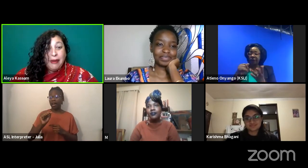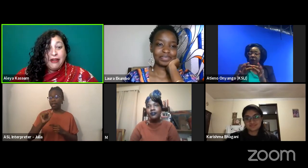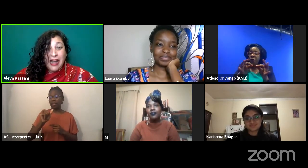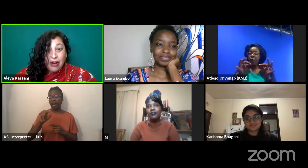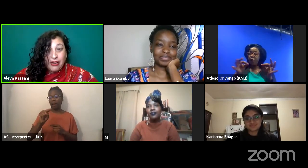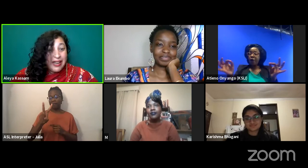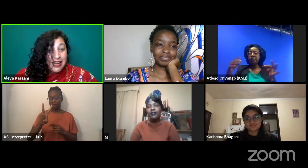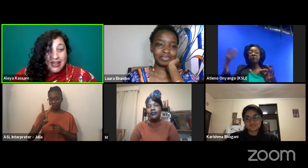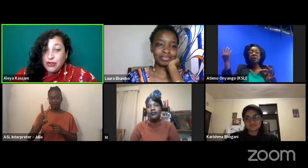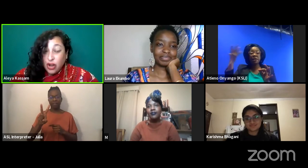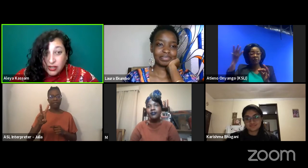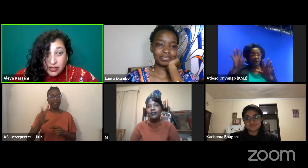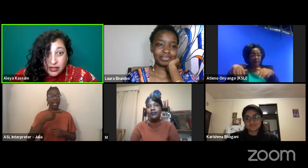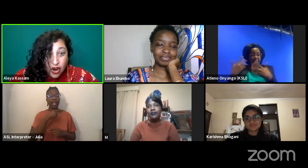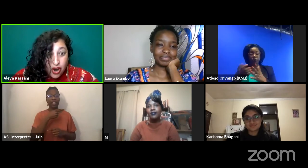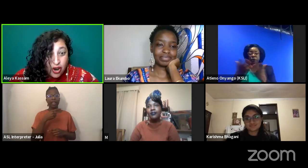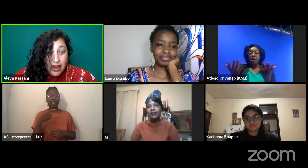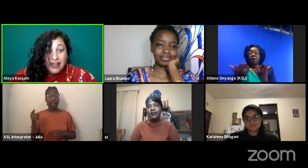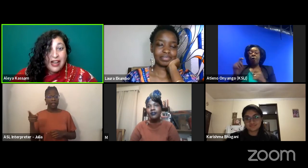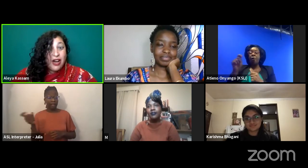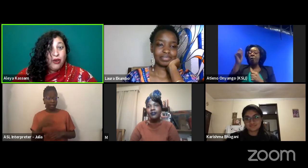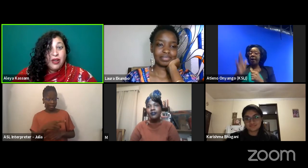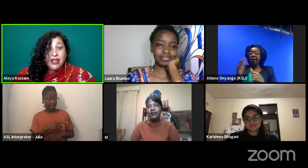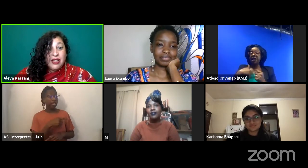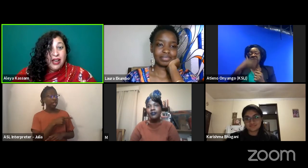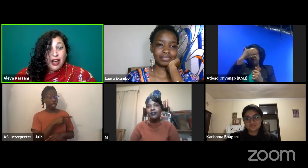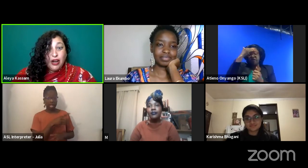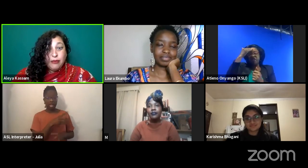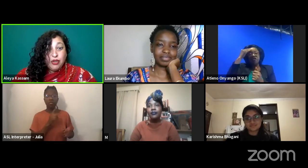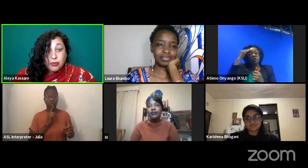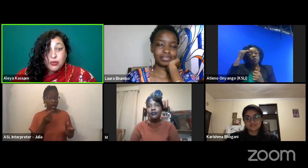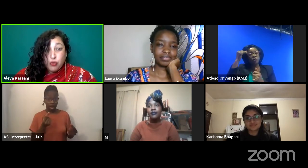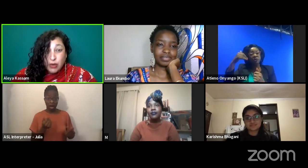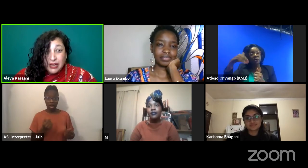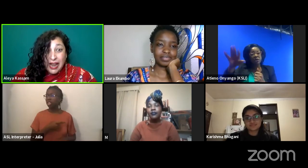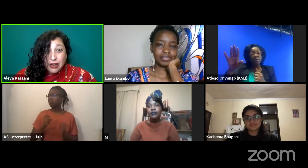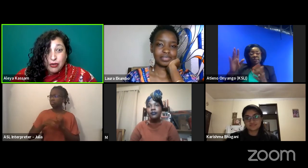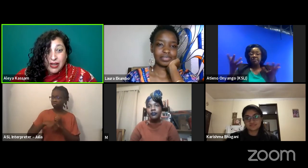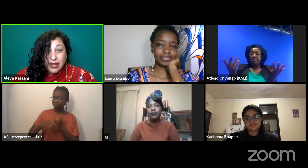about how Kenya has forgotten her and how she was really angry.